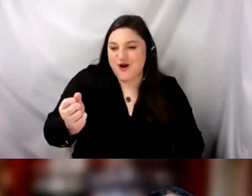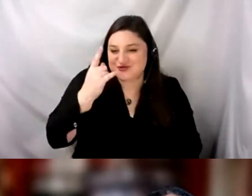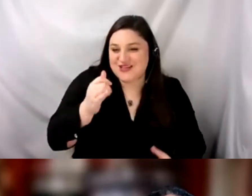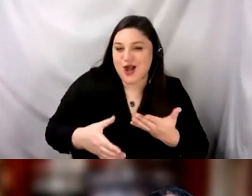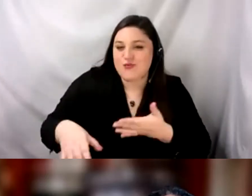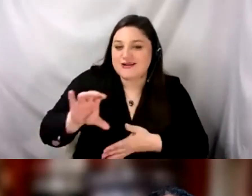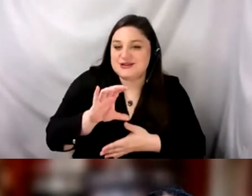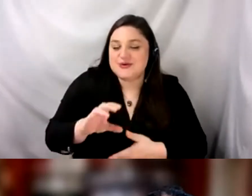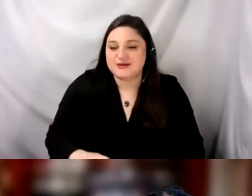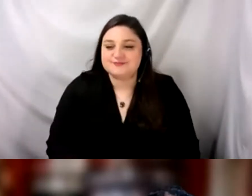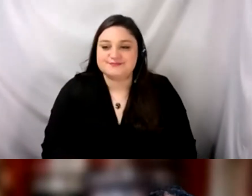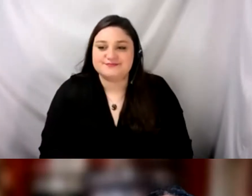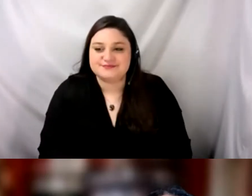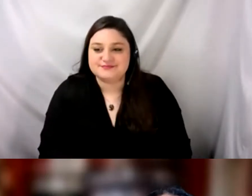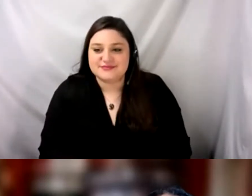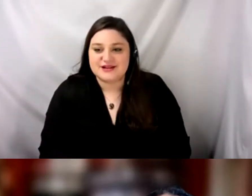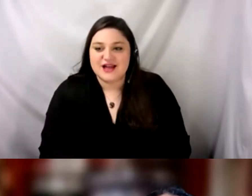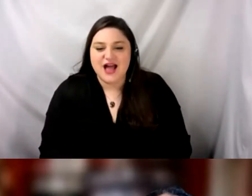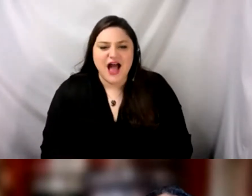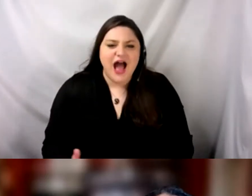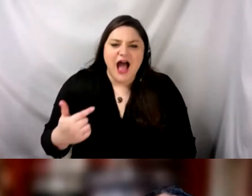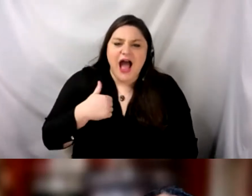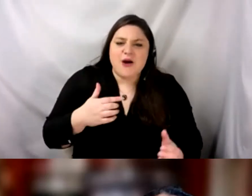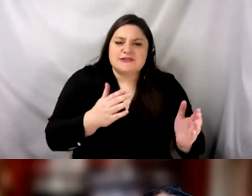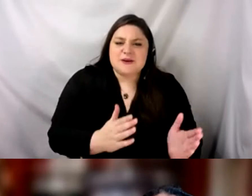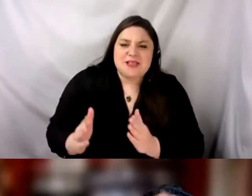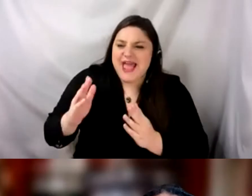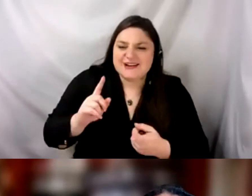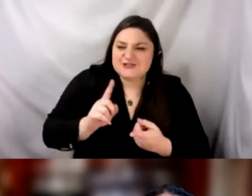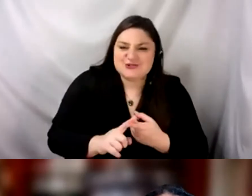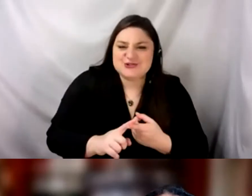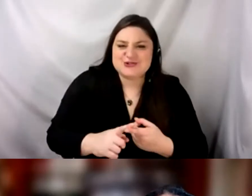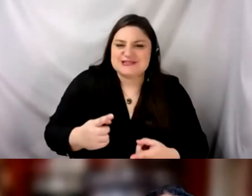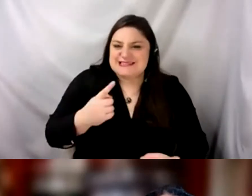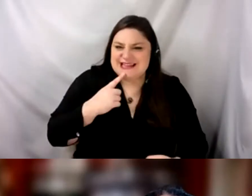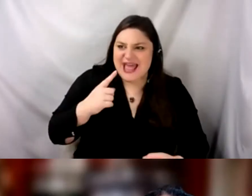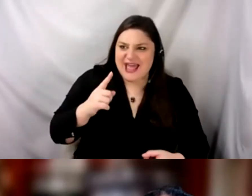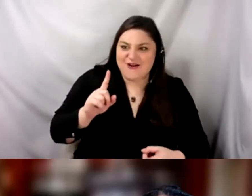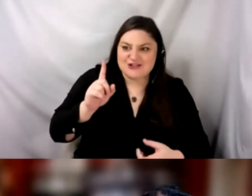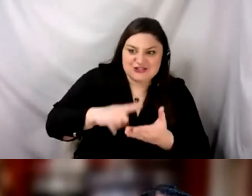I was going to tell you it makes sense -- probably does not make sense but understandable. >>